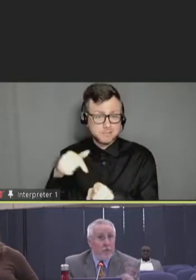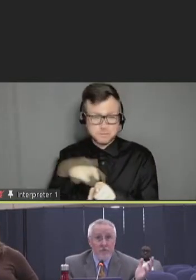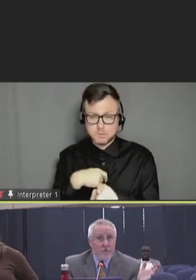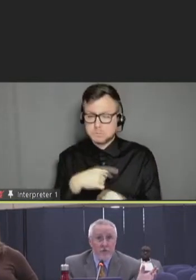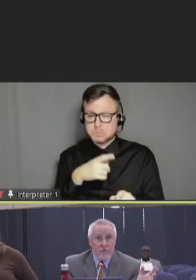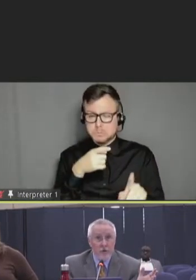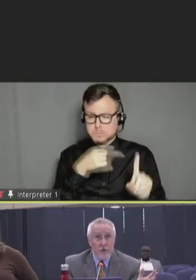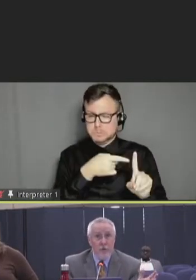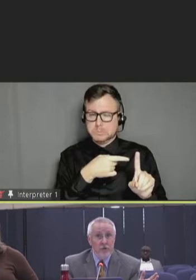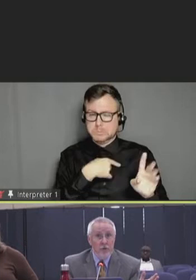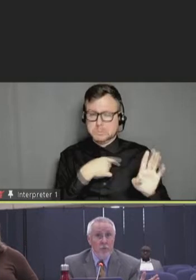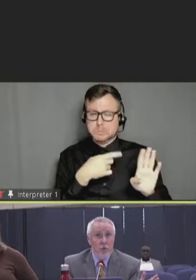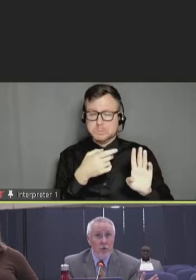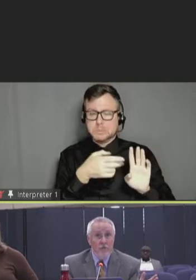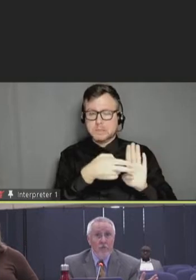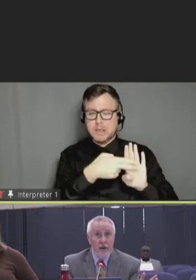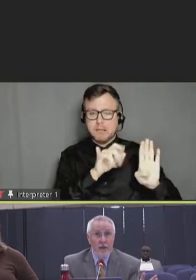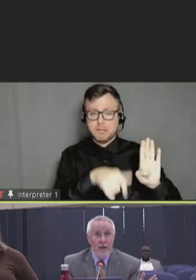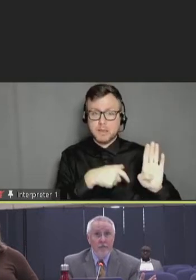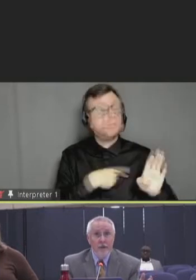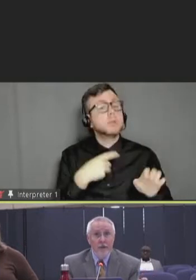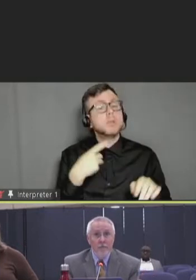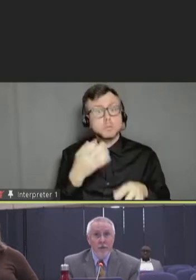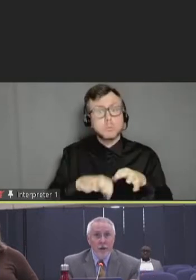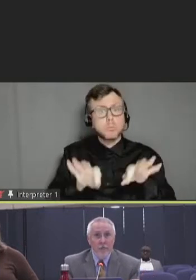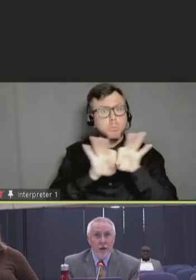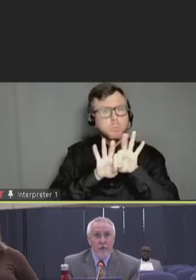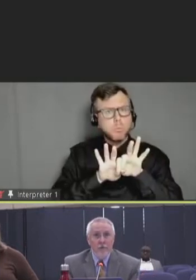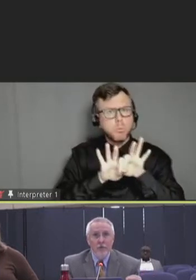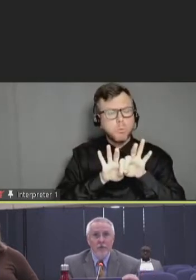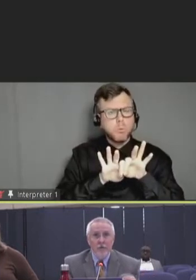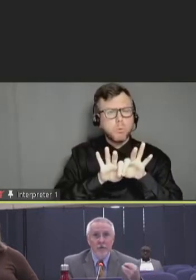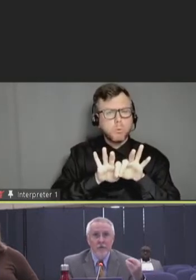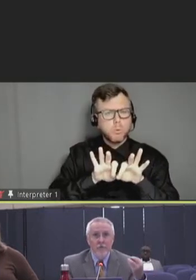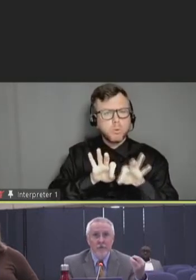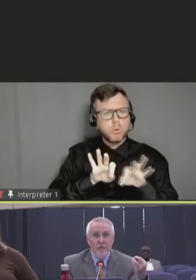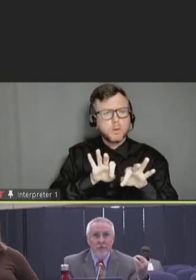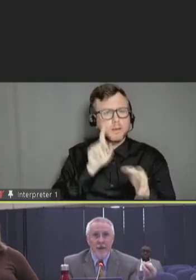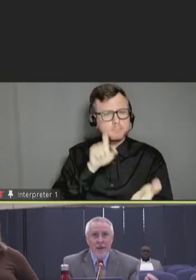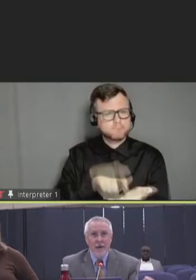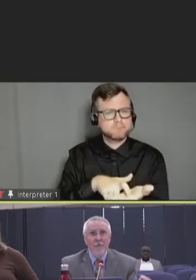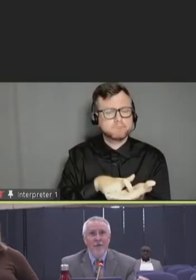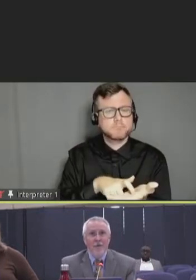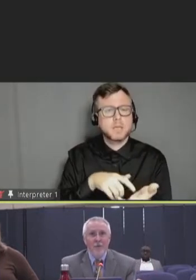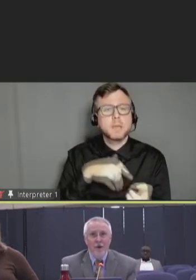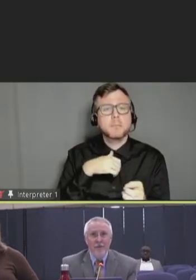This certainly was an important finding, but I'd rather focus on the theme rather than